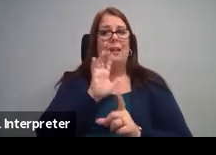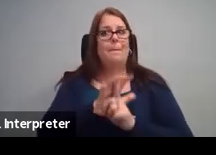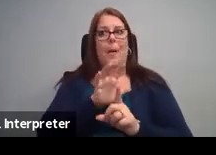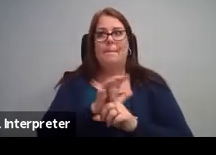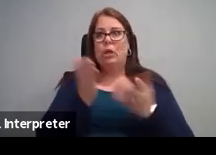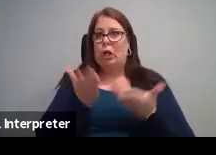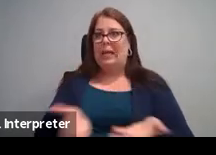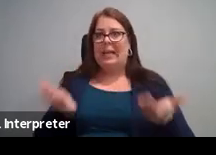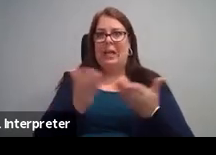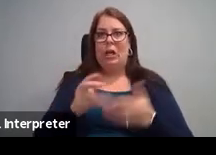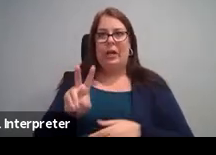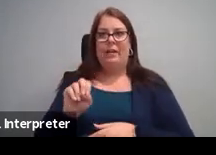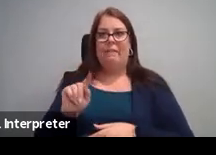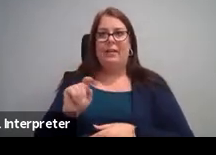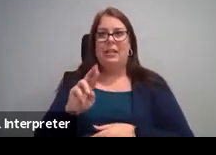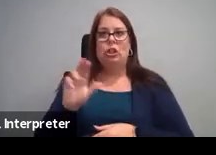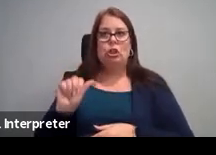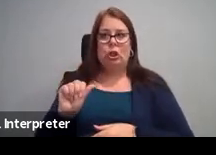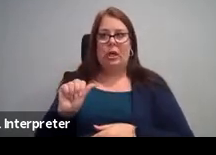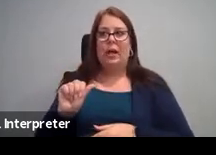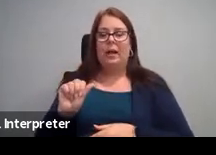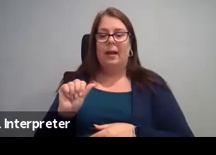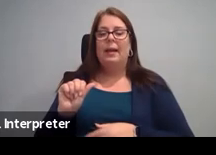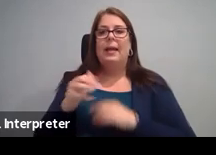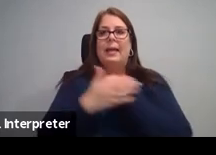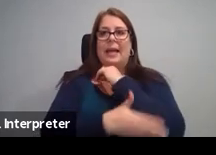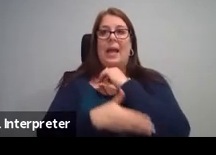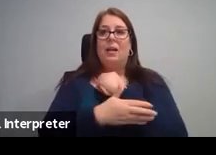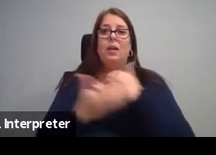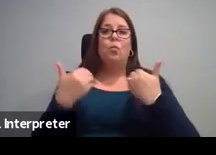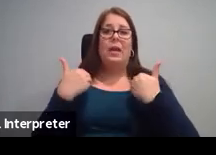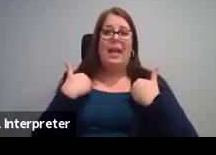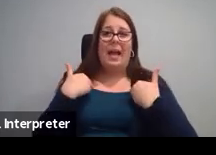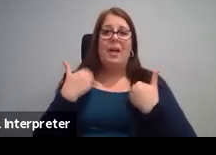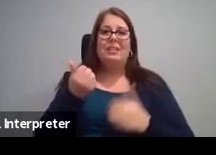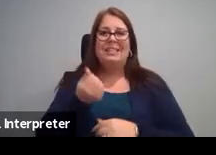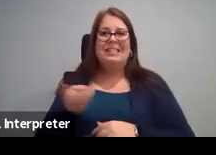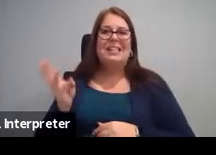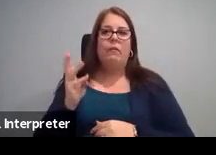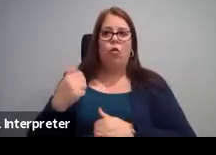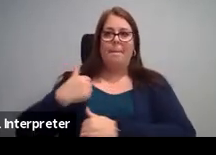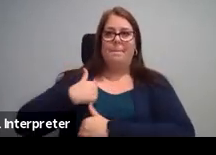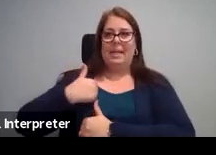Laurie Arnold: Point we do. I think there's over 40 military military commands here, but there's a engineering is really important.